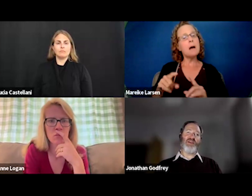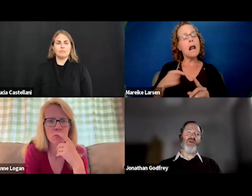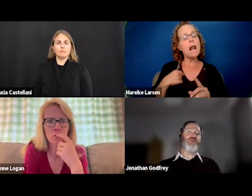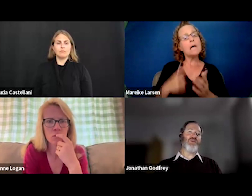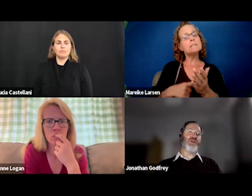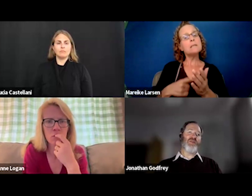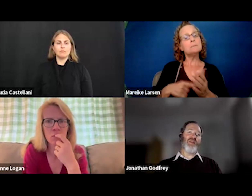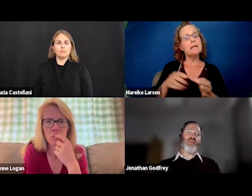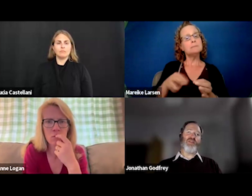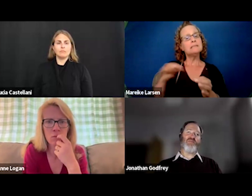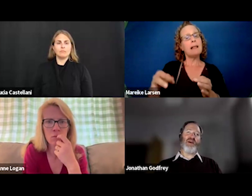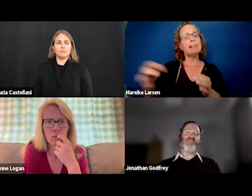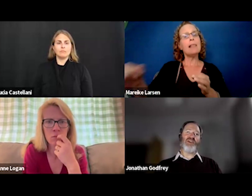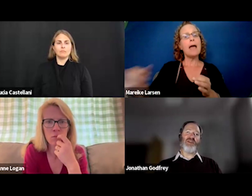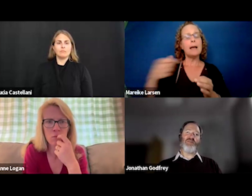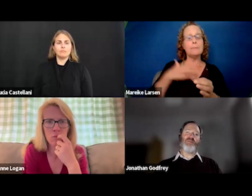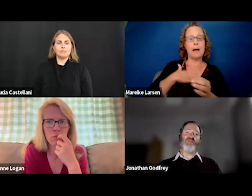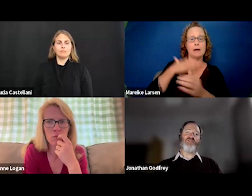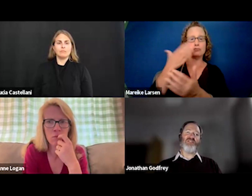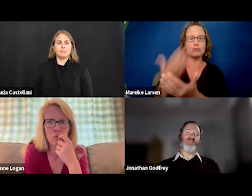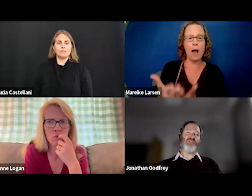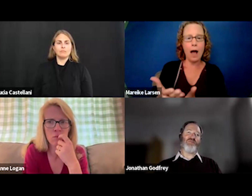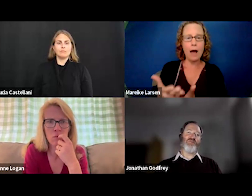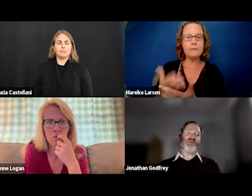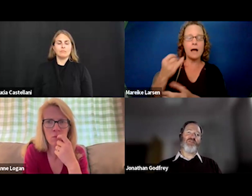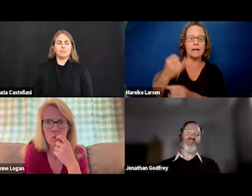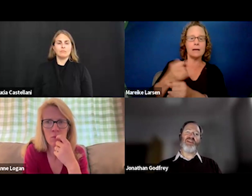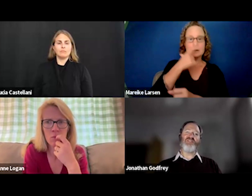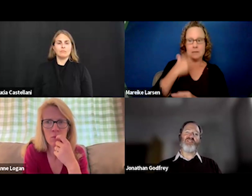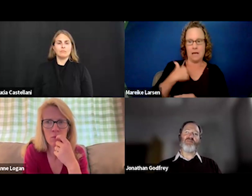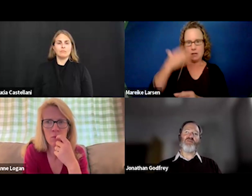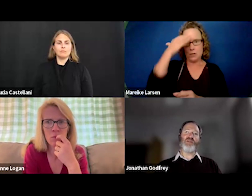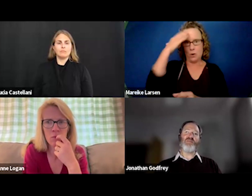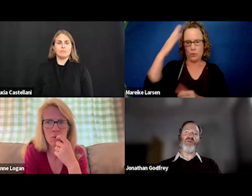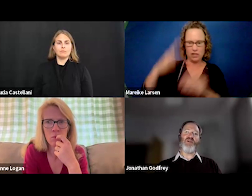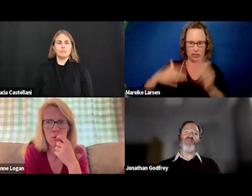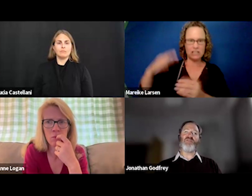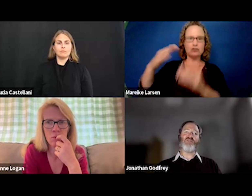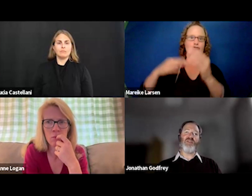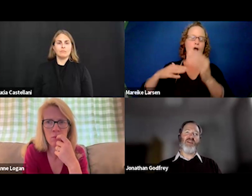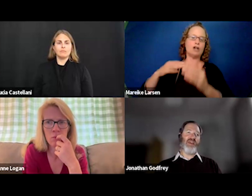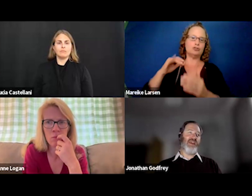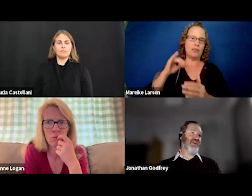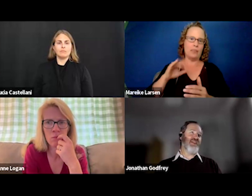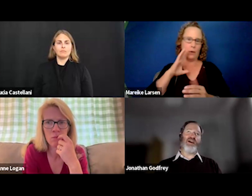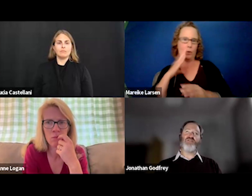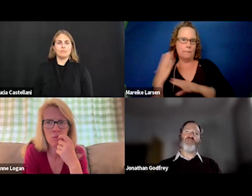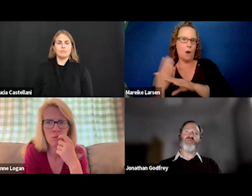know that there's a major construction irritation between my office and a classroom.